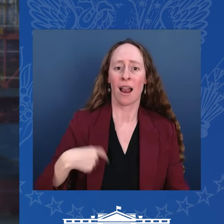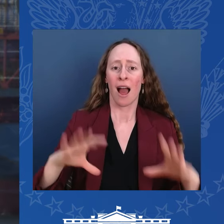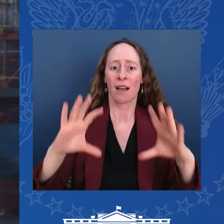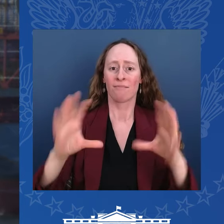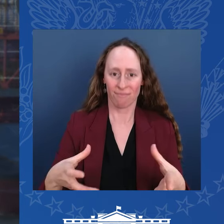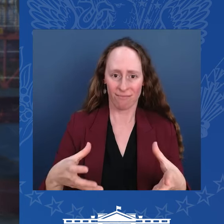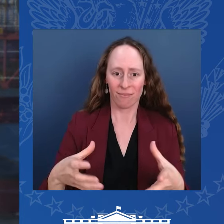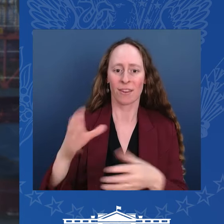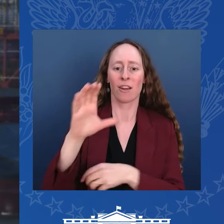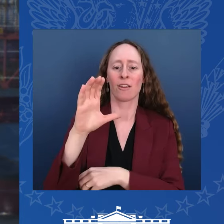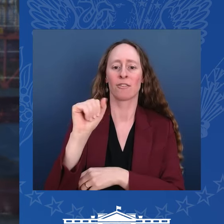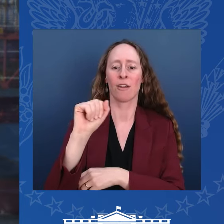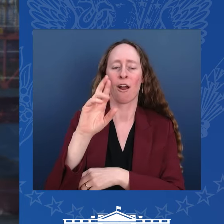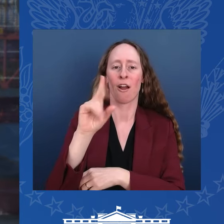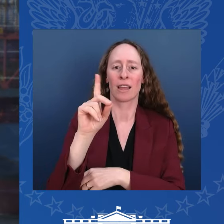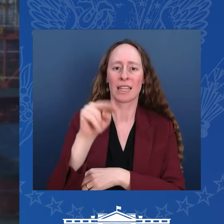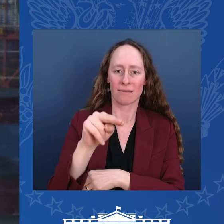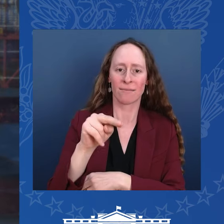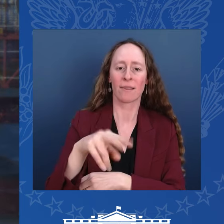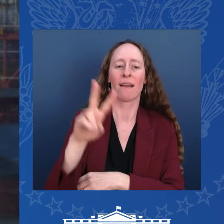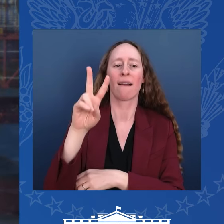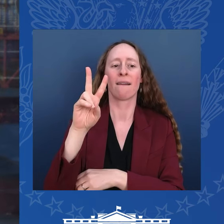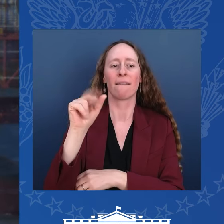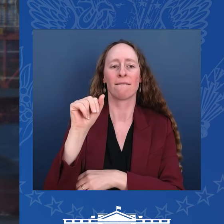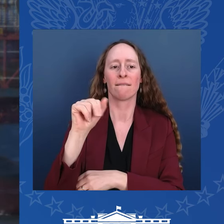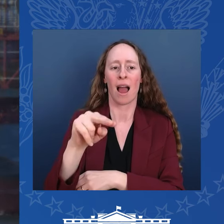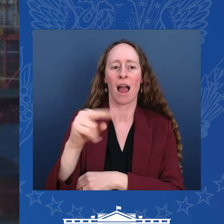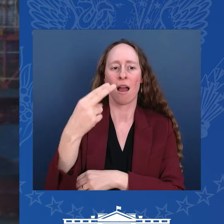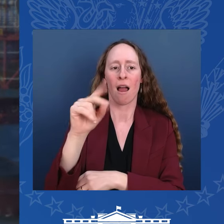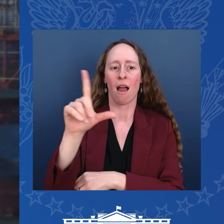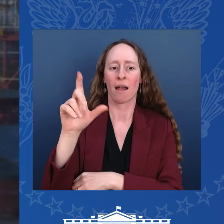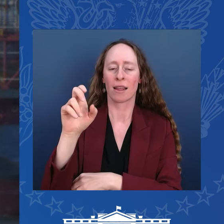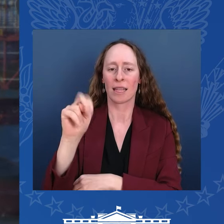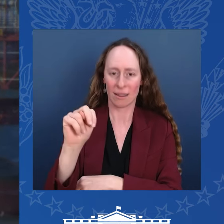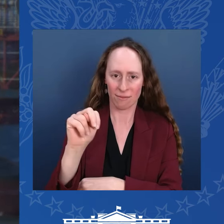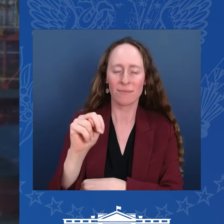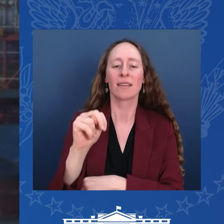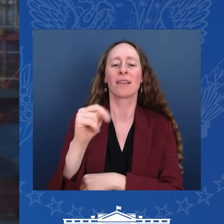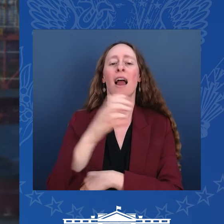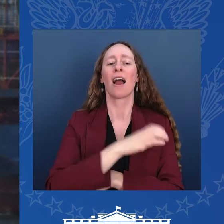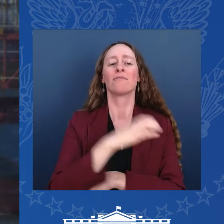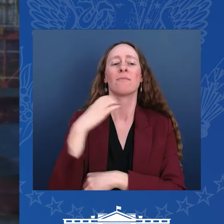Congressman Fumi, Congressman Hoyer. Congressman Sarbanes. Congressman Ruppersberger,